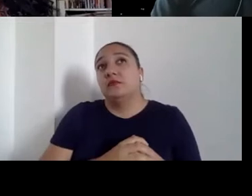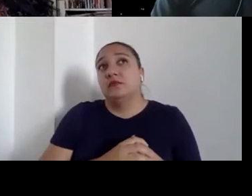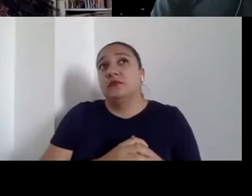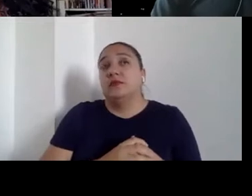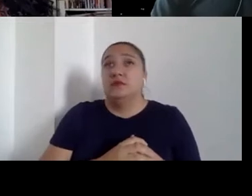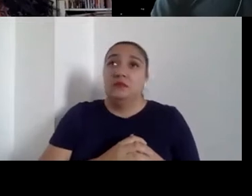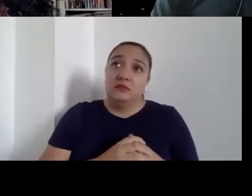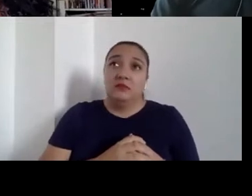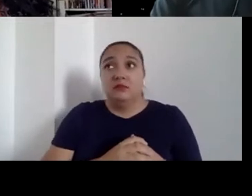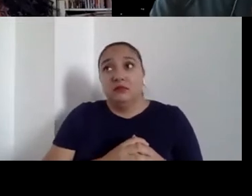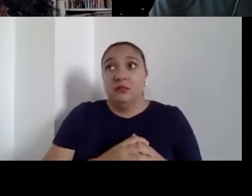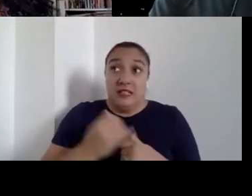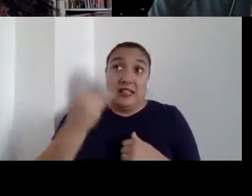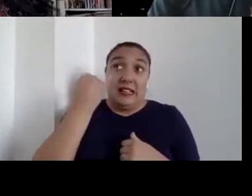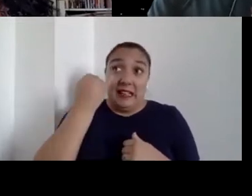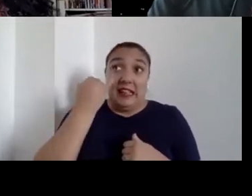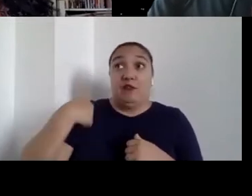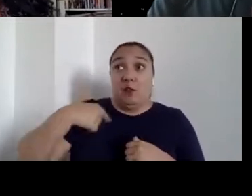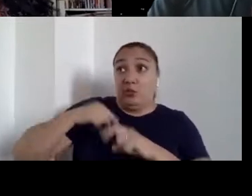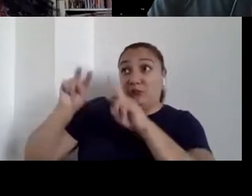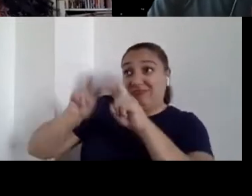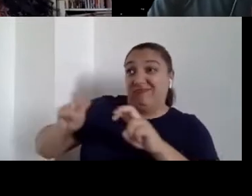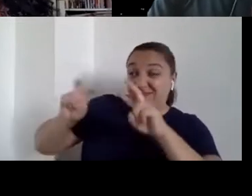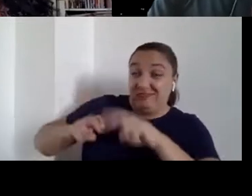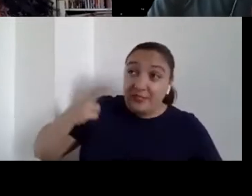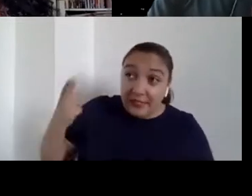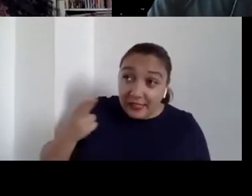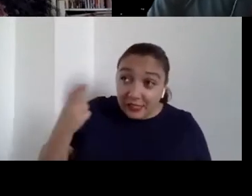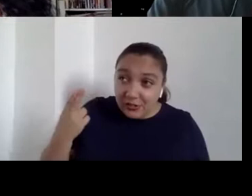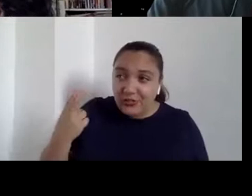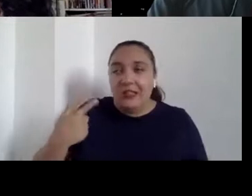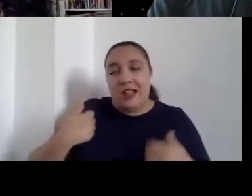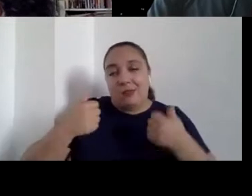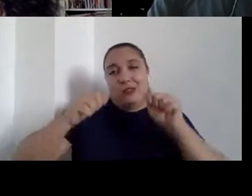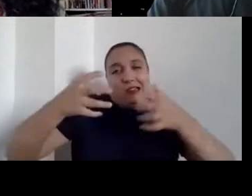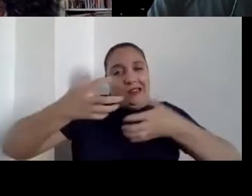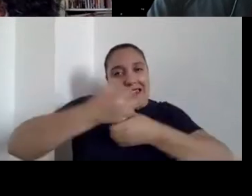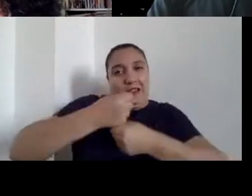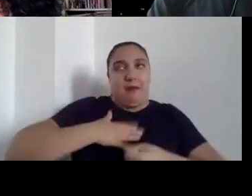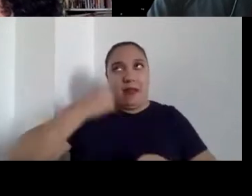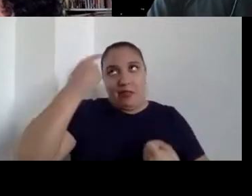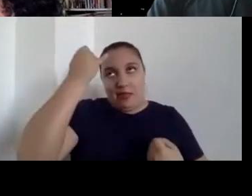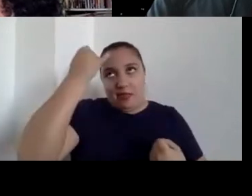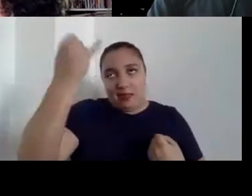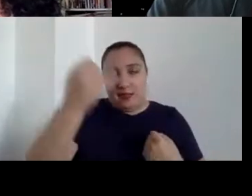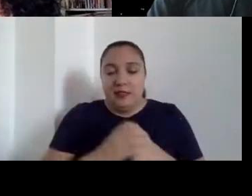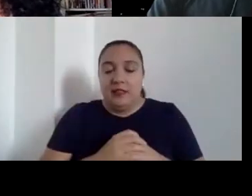histories. I guess how I'm trying to say it as quickly as possible. One of the things